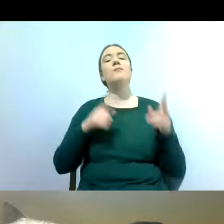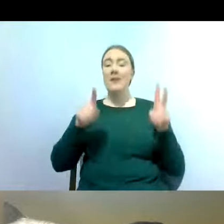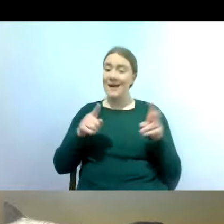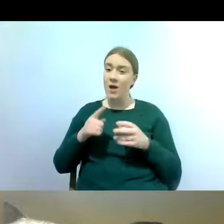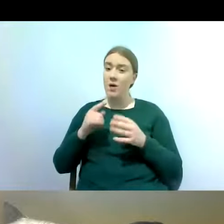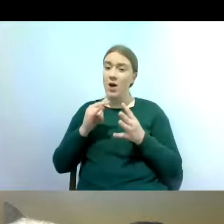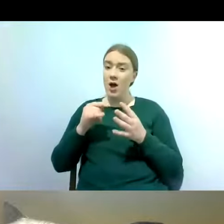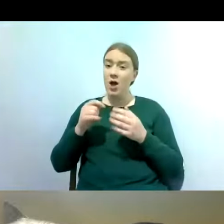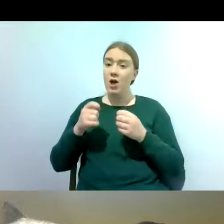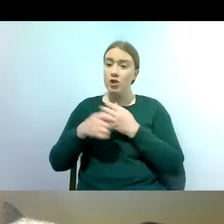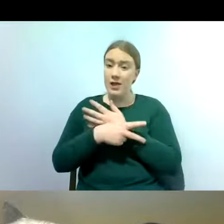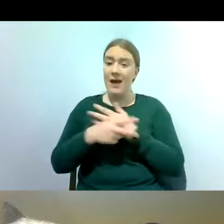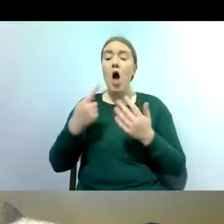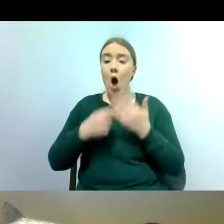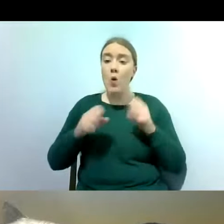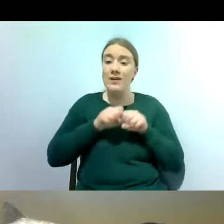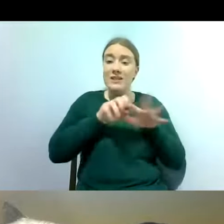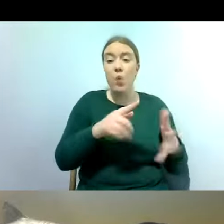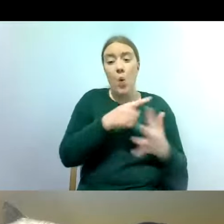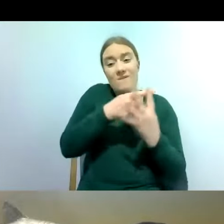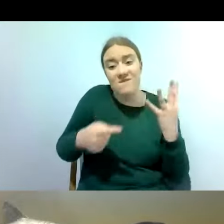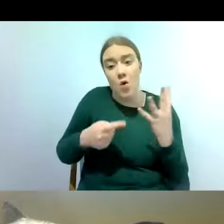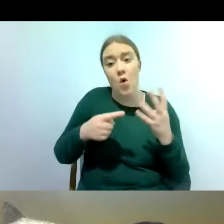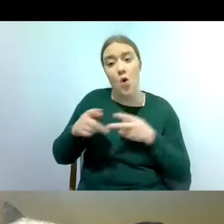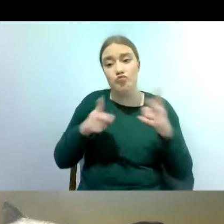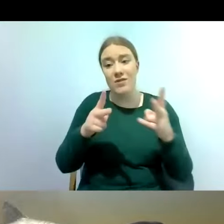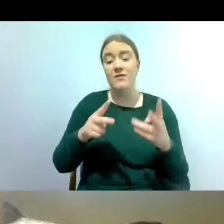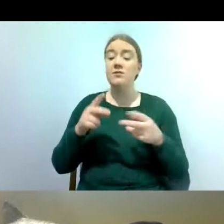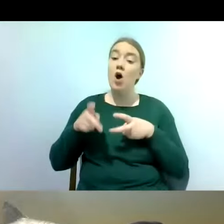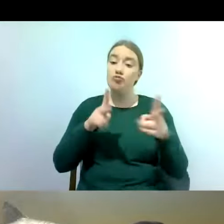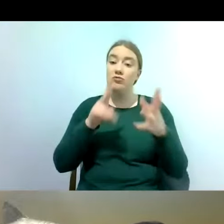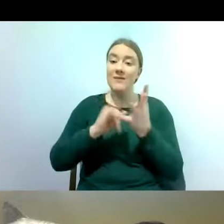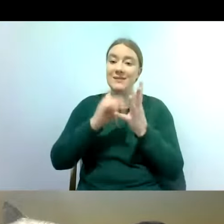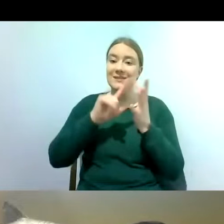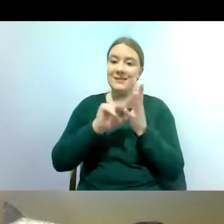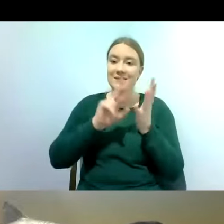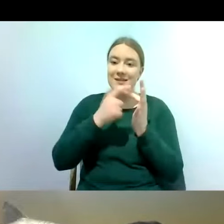the river severn as well as three rivers in wales the wye the usk and the tawi